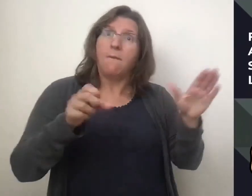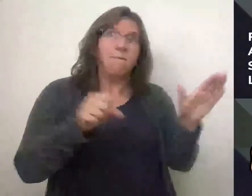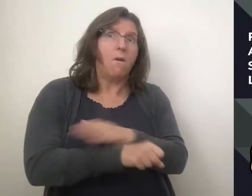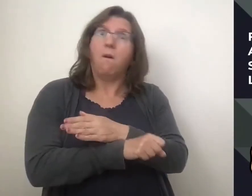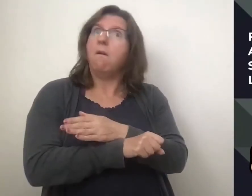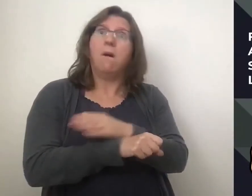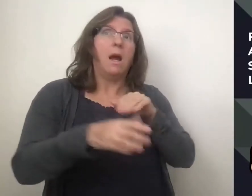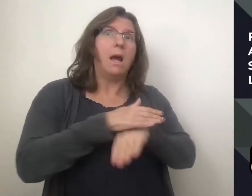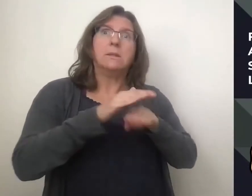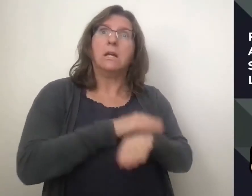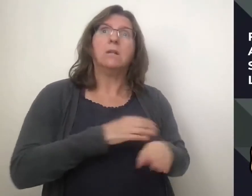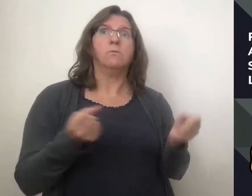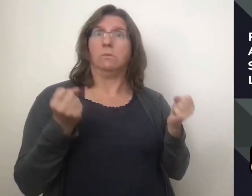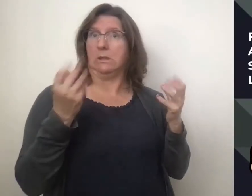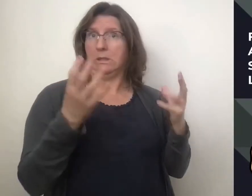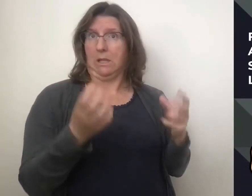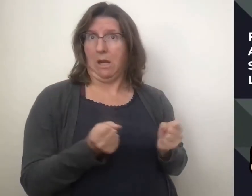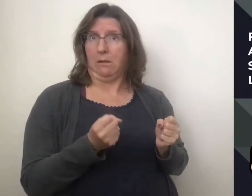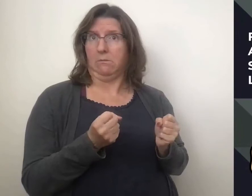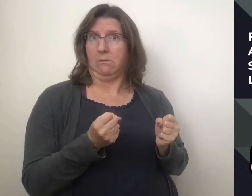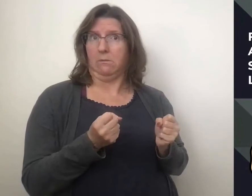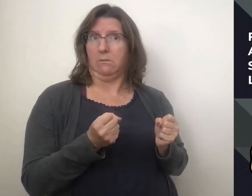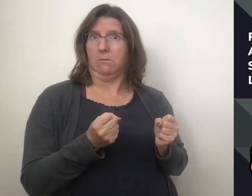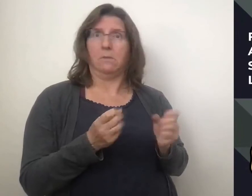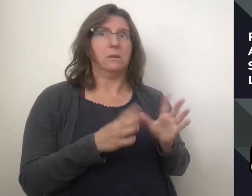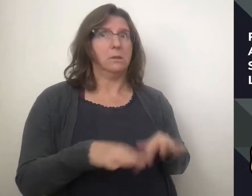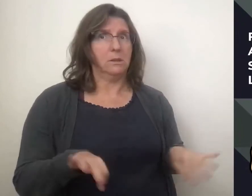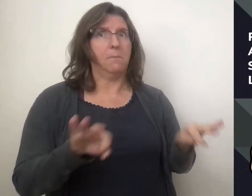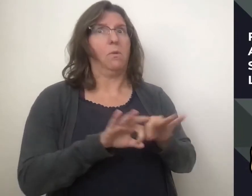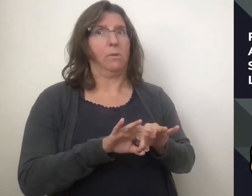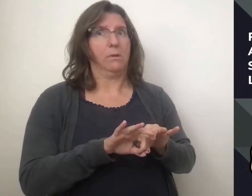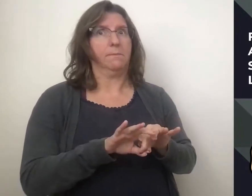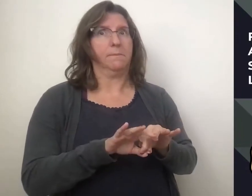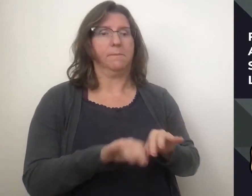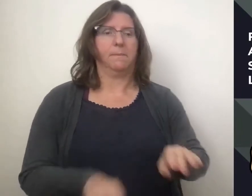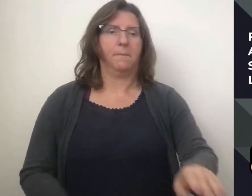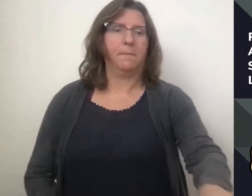Full access to sign language. This is important.